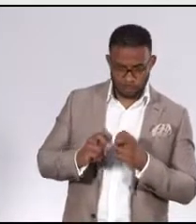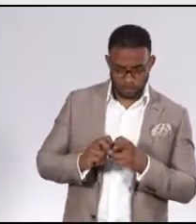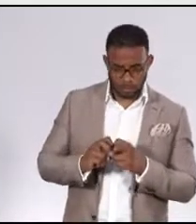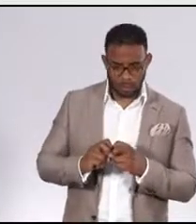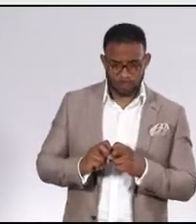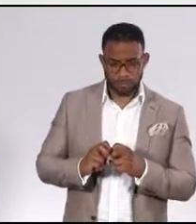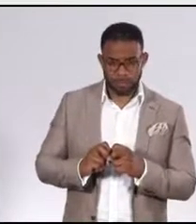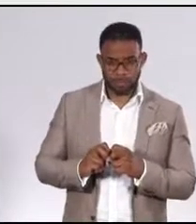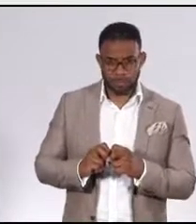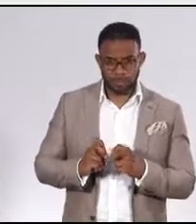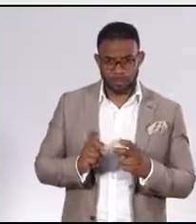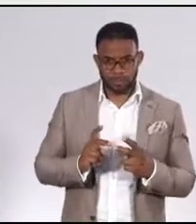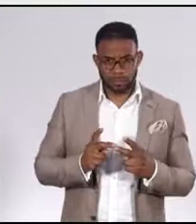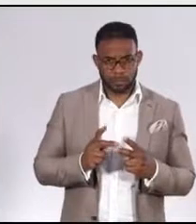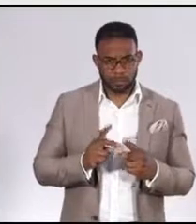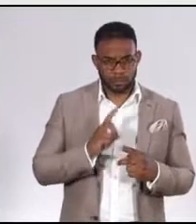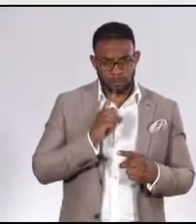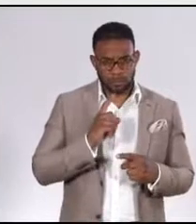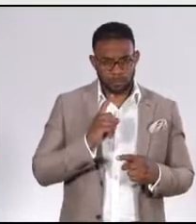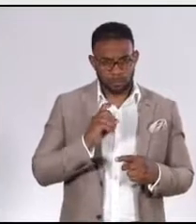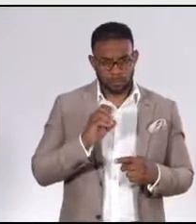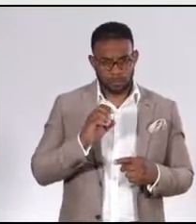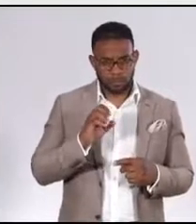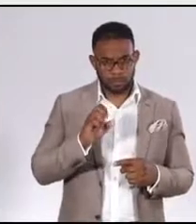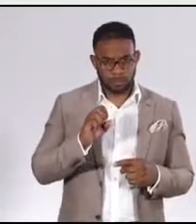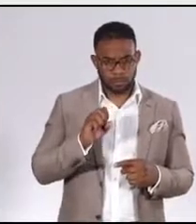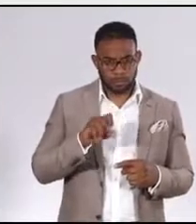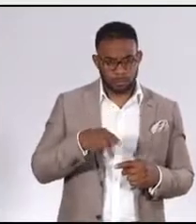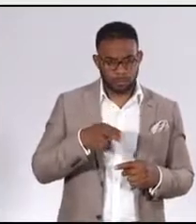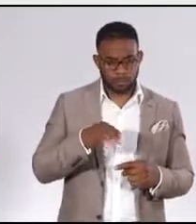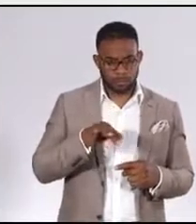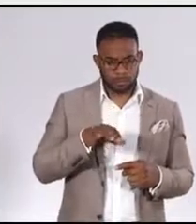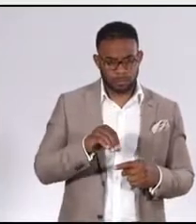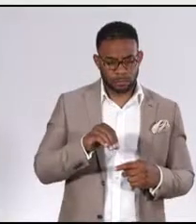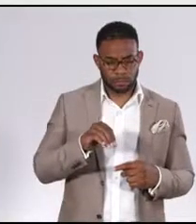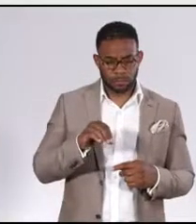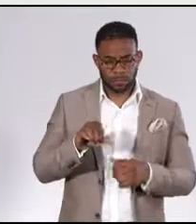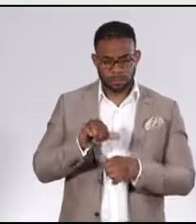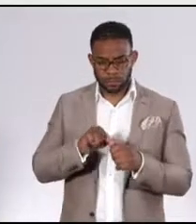and The second one is the psycho social problem, the social isolation or avoidance.